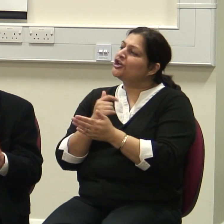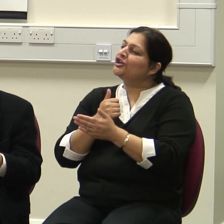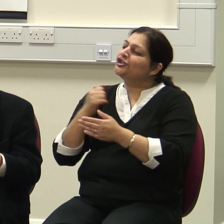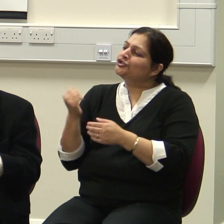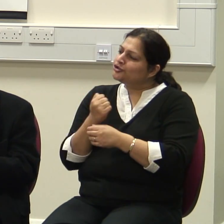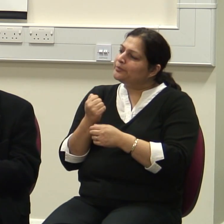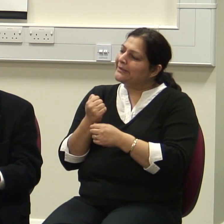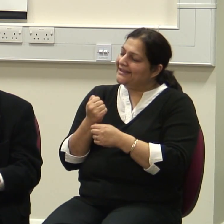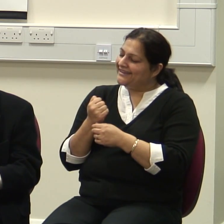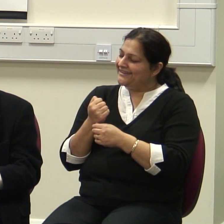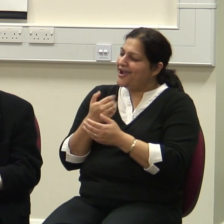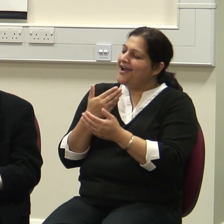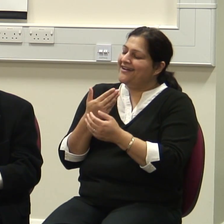I didn’t make that up.